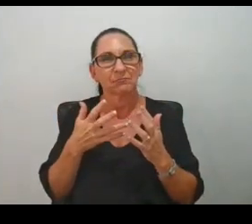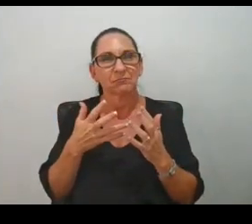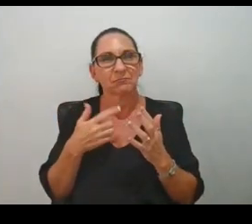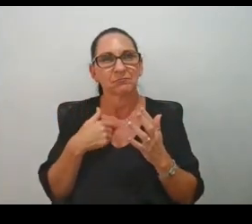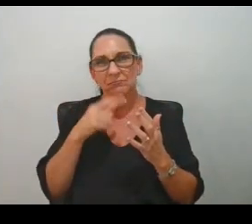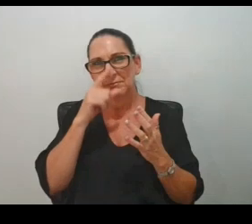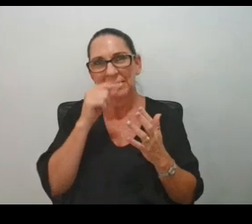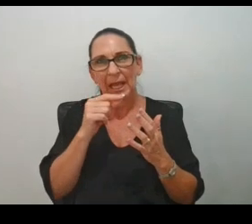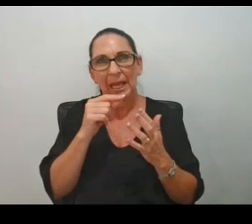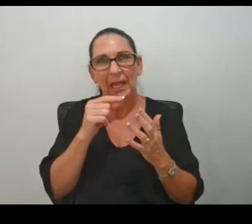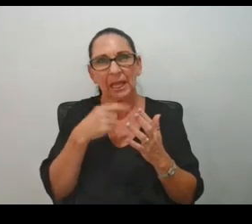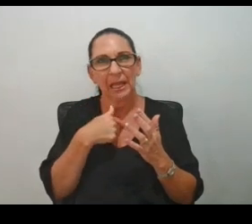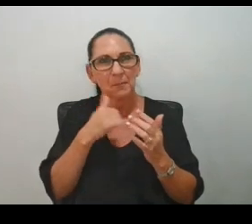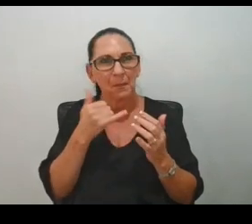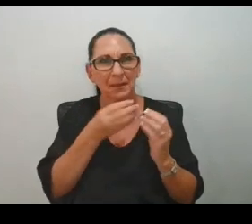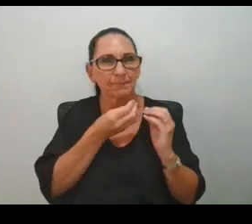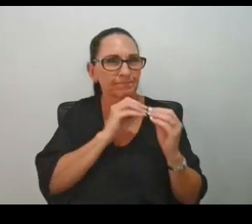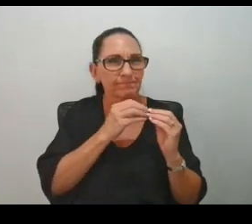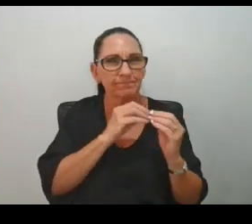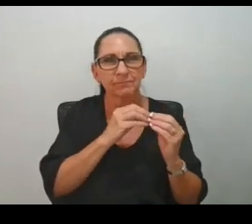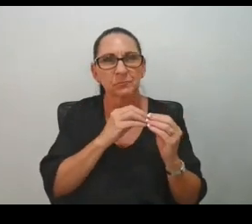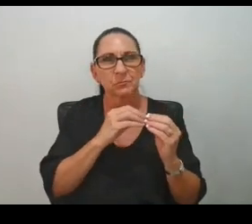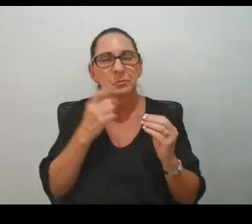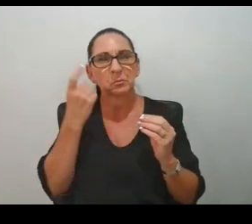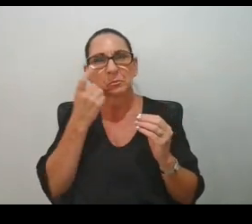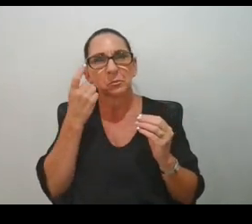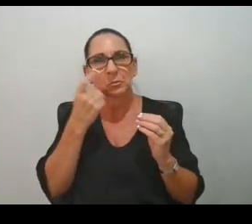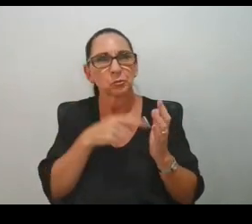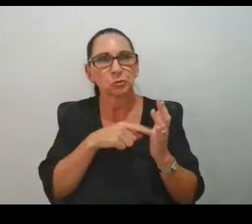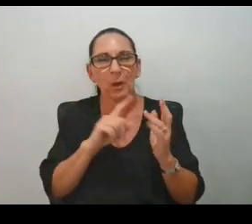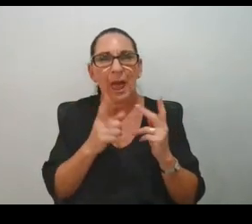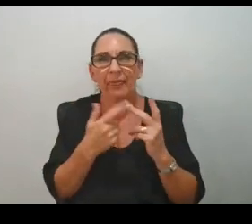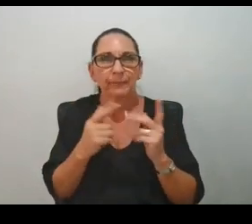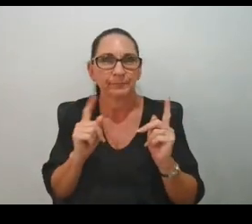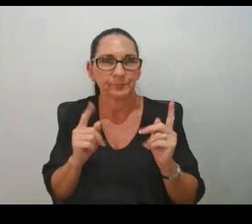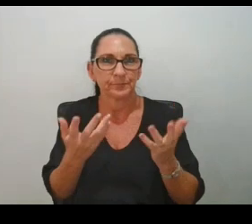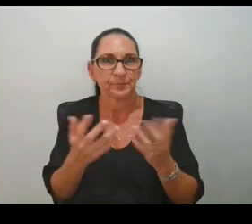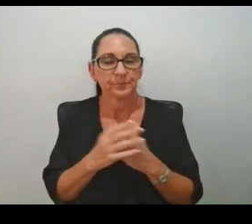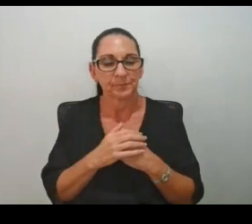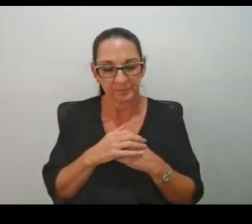that that well that then we can consider that as well that's right thank you so another and I don't